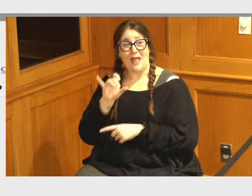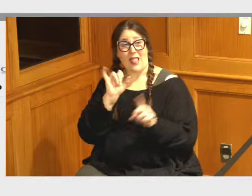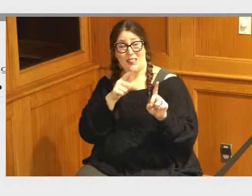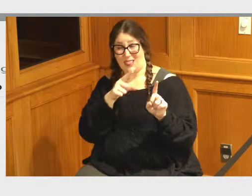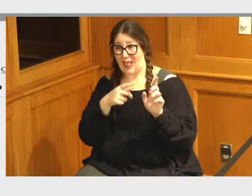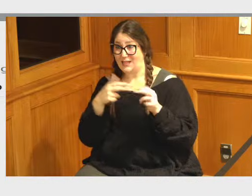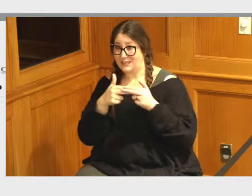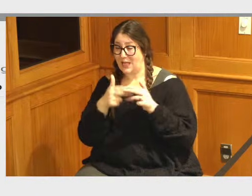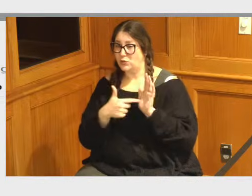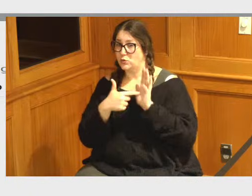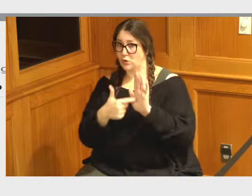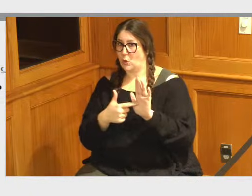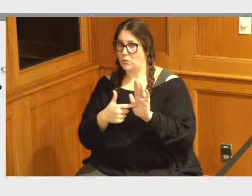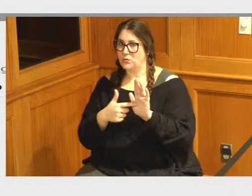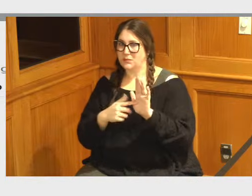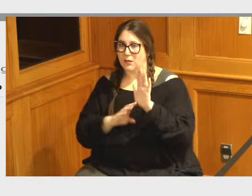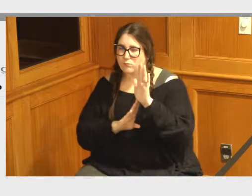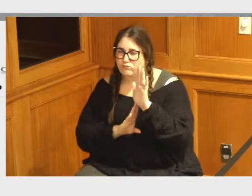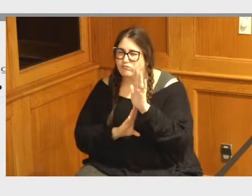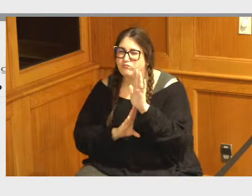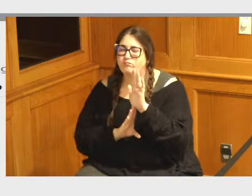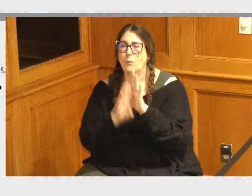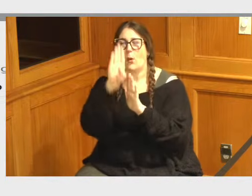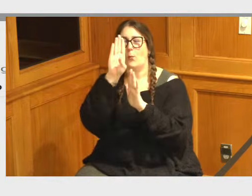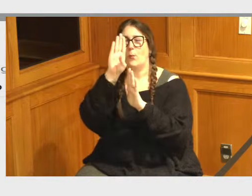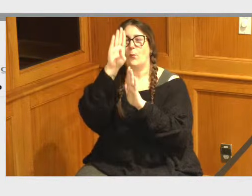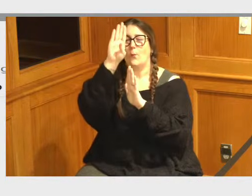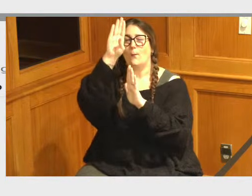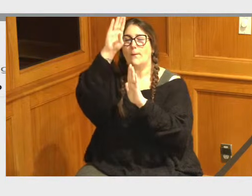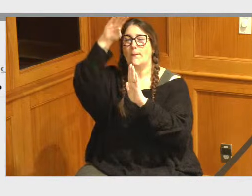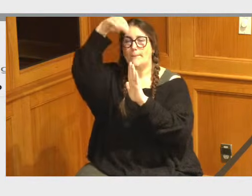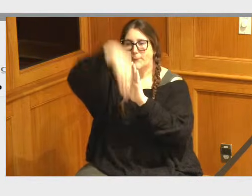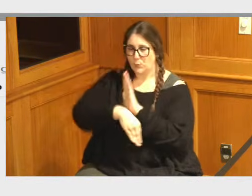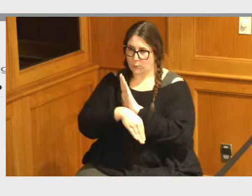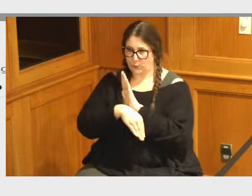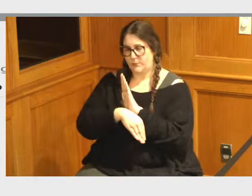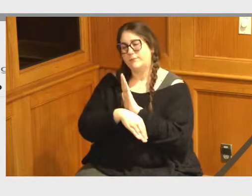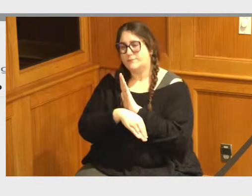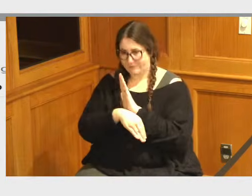a very drastic influenza season with regards to hospitalizations, which is one of our key